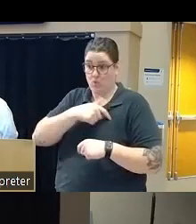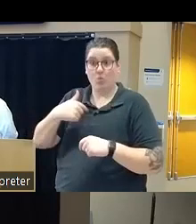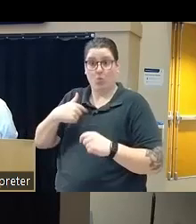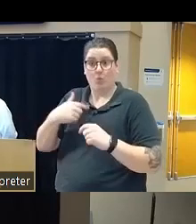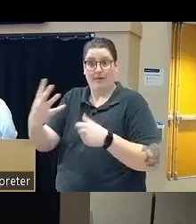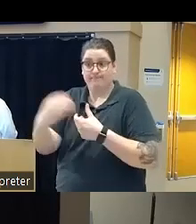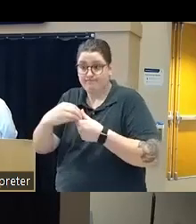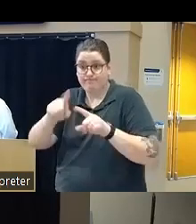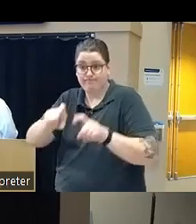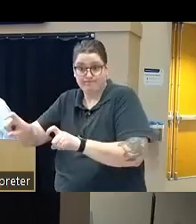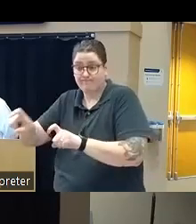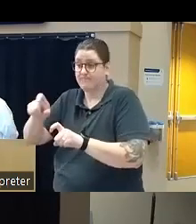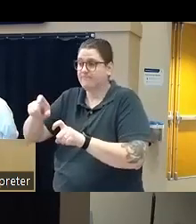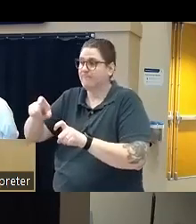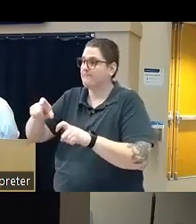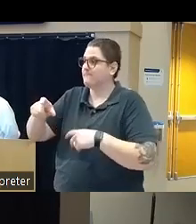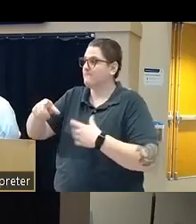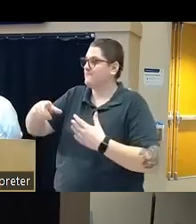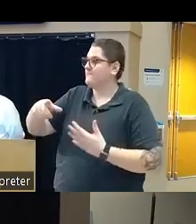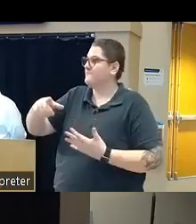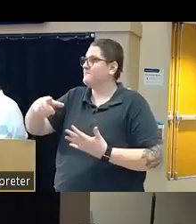in our pilot retinal study would have that information that's something we can go back